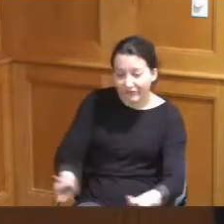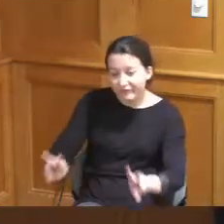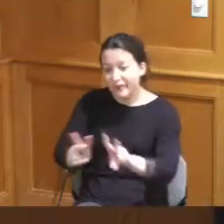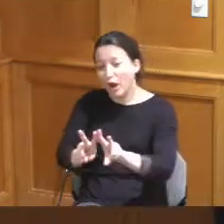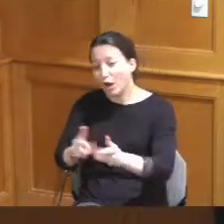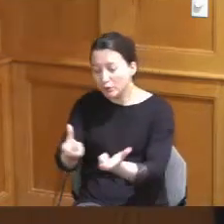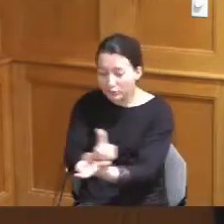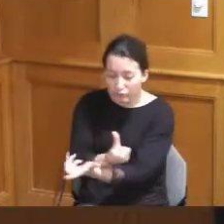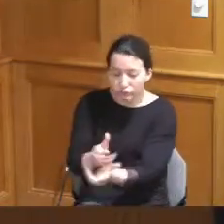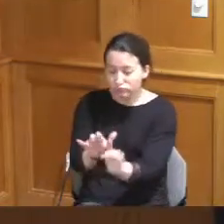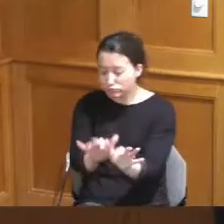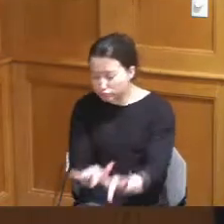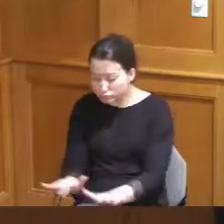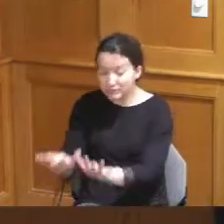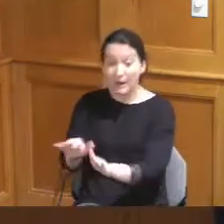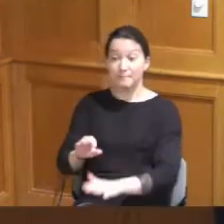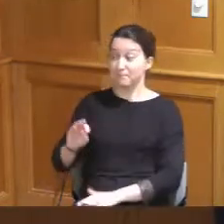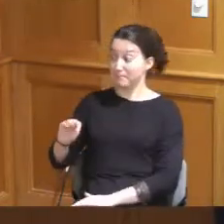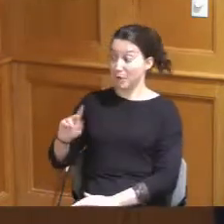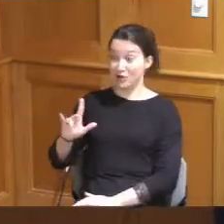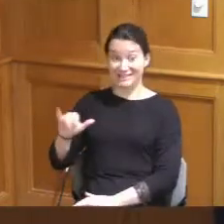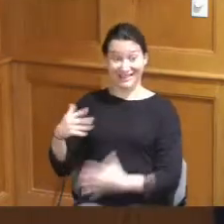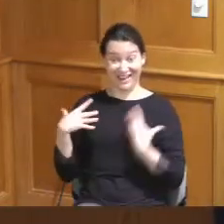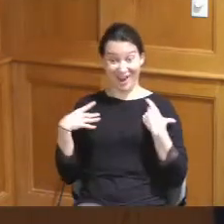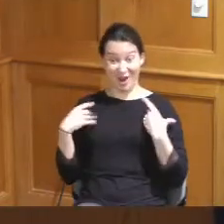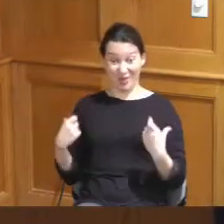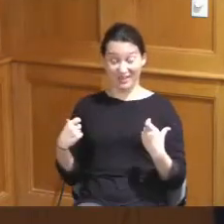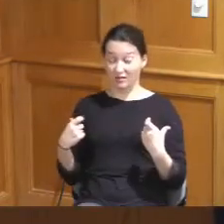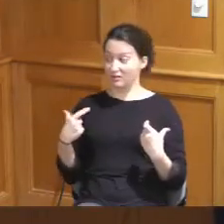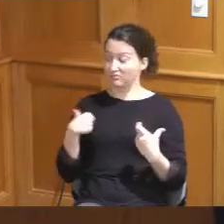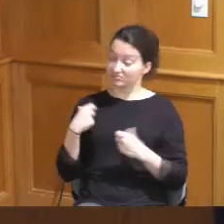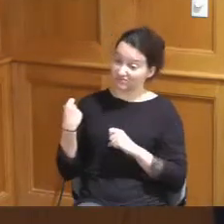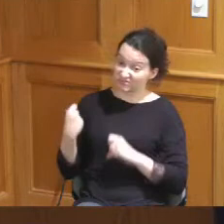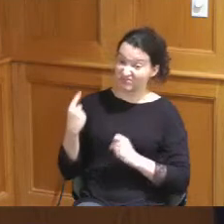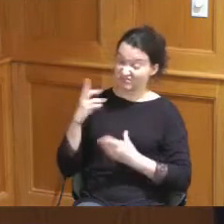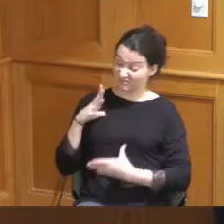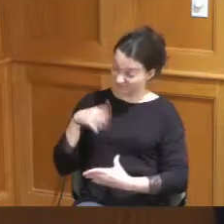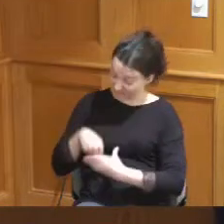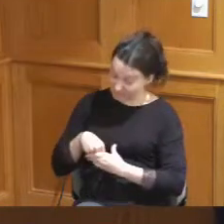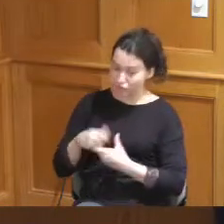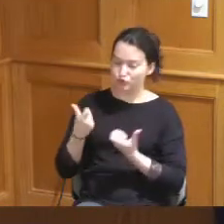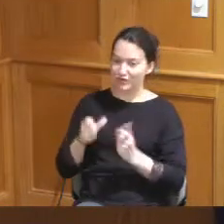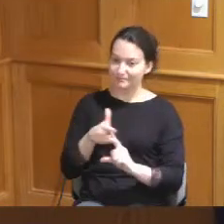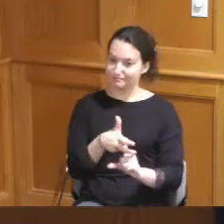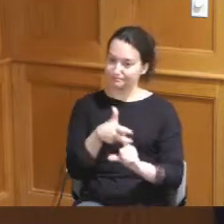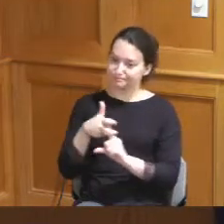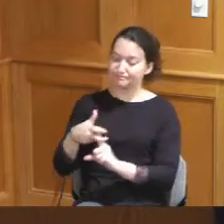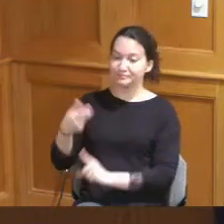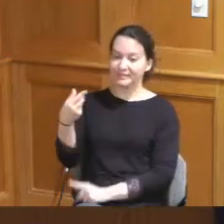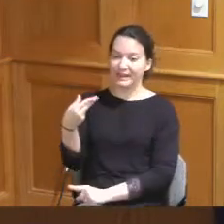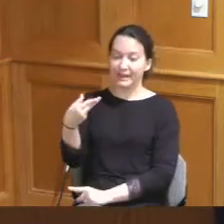well Mercy Health I was very involved trying to get Mercy Health to put their headquarters there